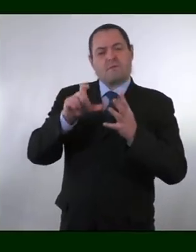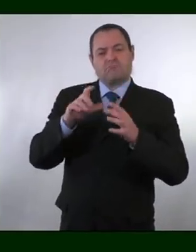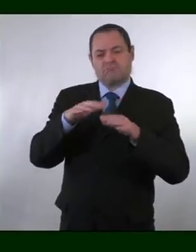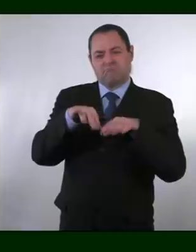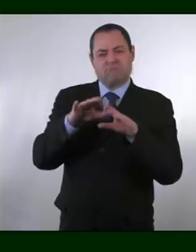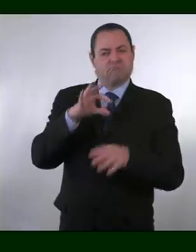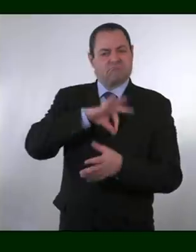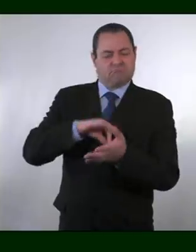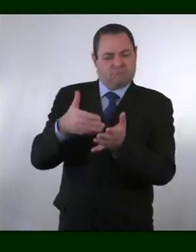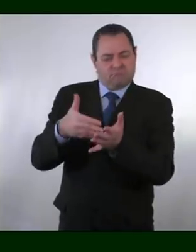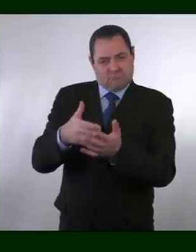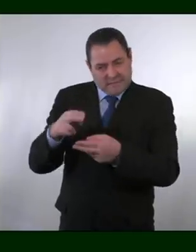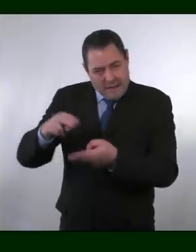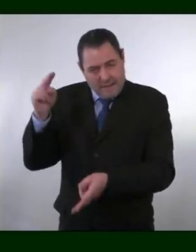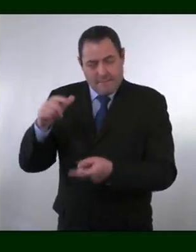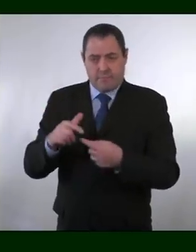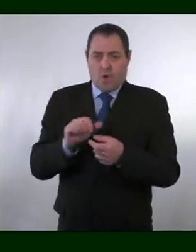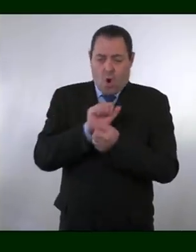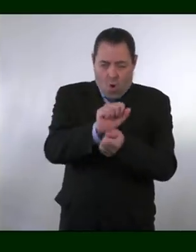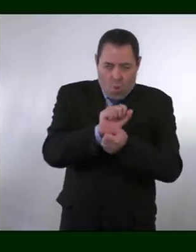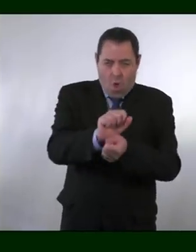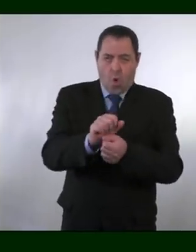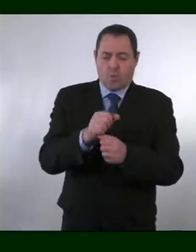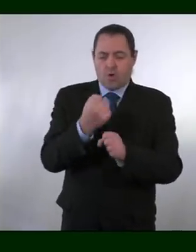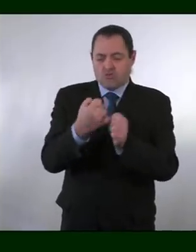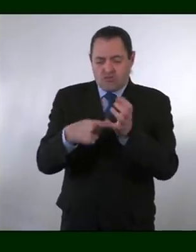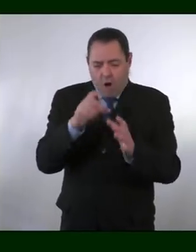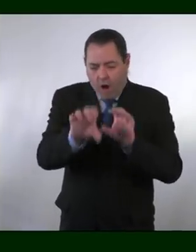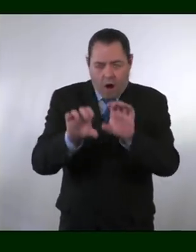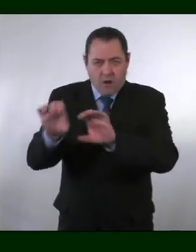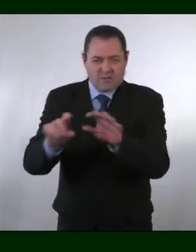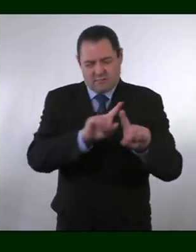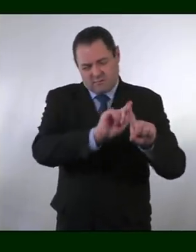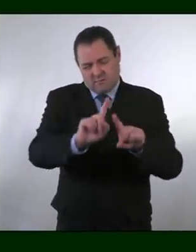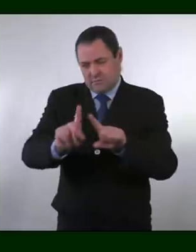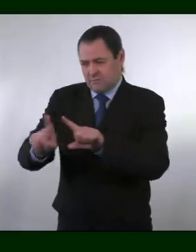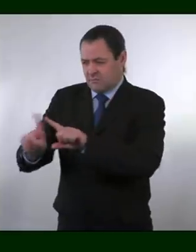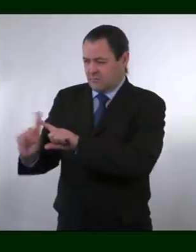loans and grants to businesses of all kinds, and £500 of support for people who are self-isolating